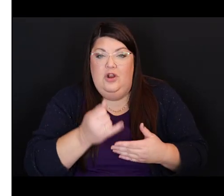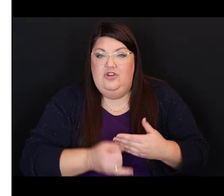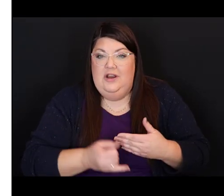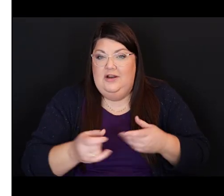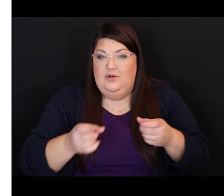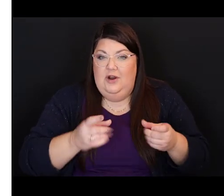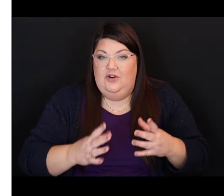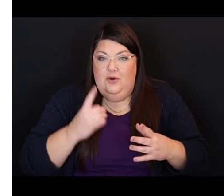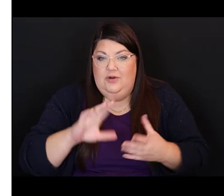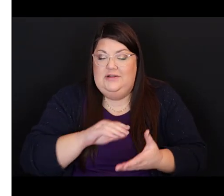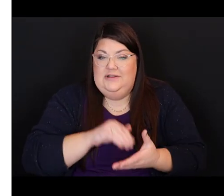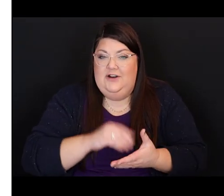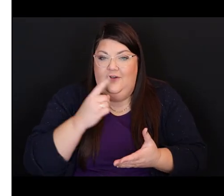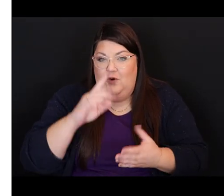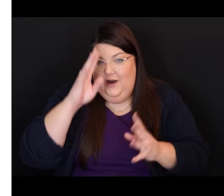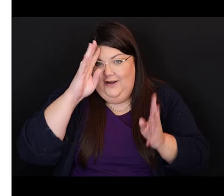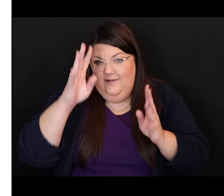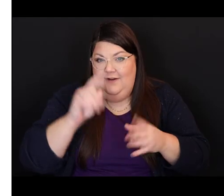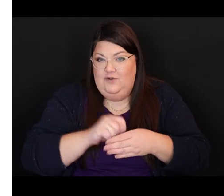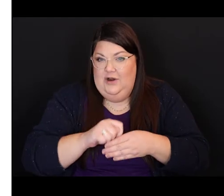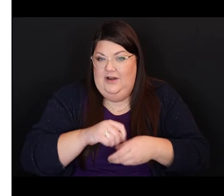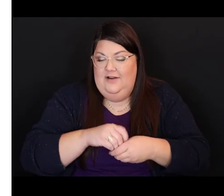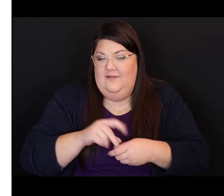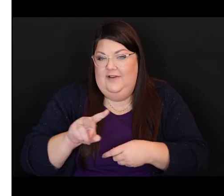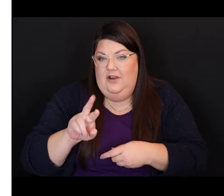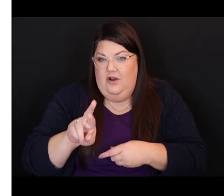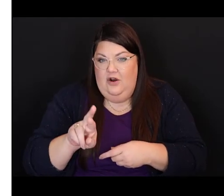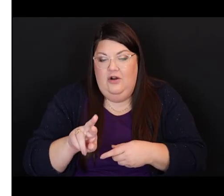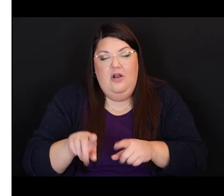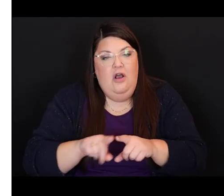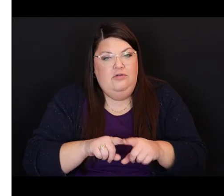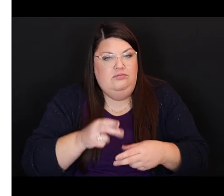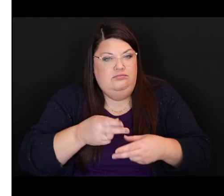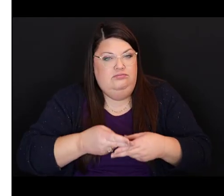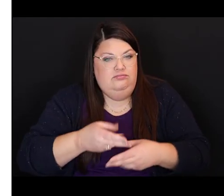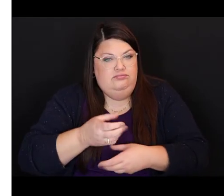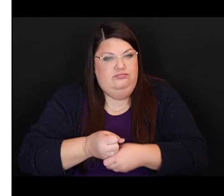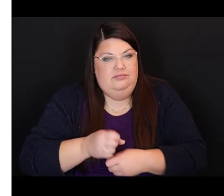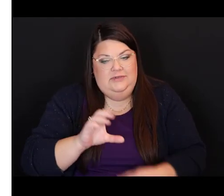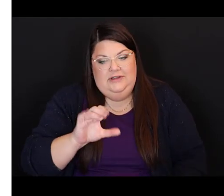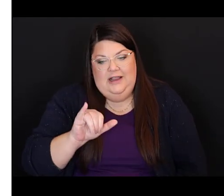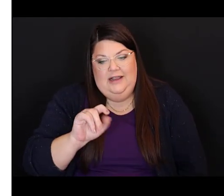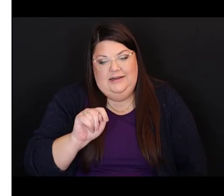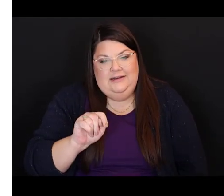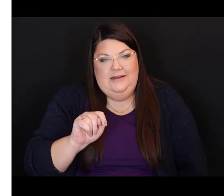the Center for Innovative Training in Vocational Rehabilitation, also known as CIT-VR. Welcome,